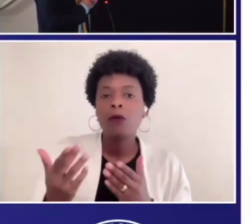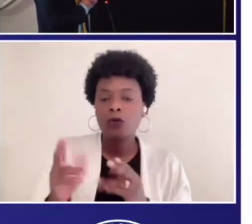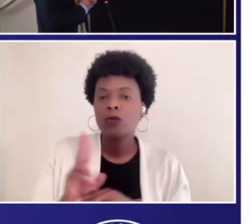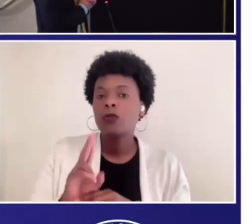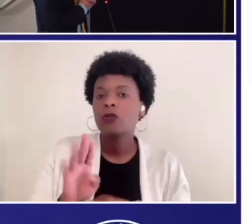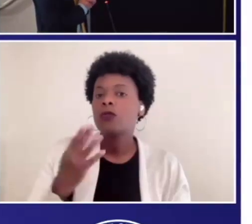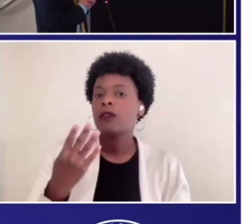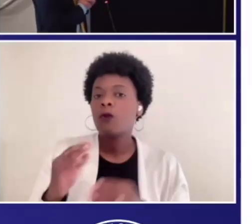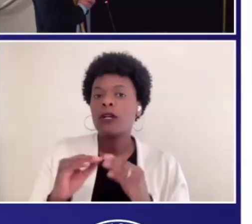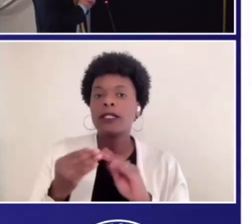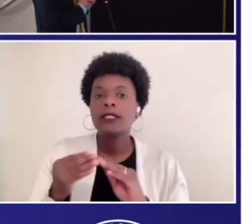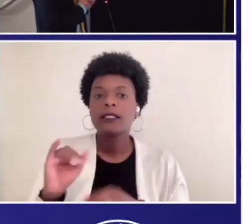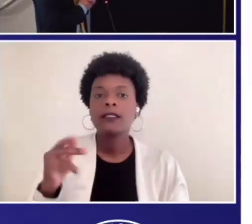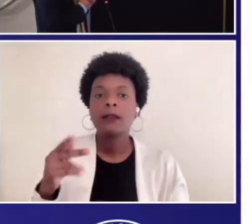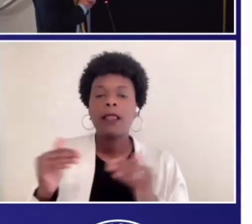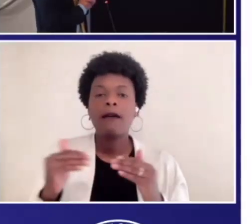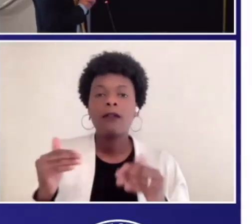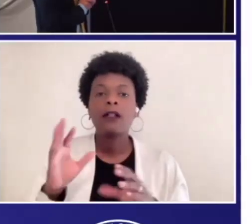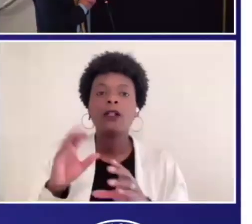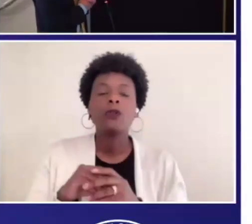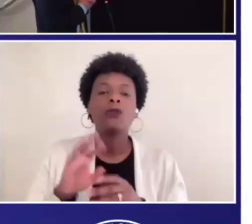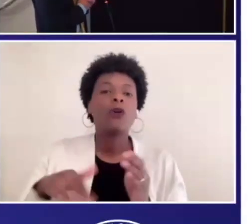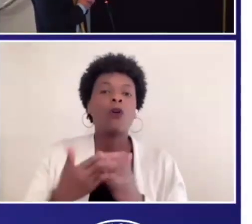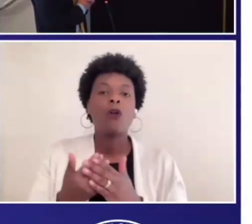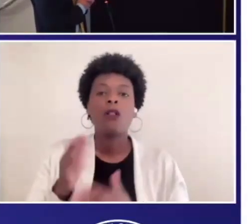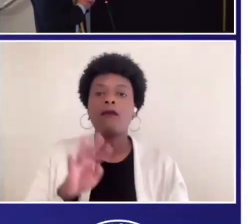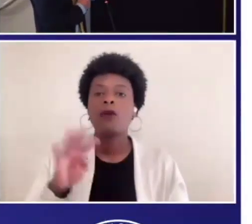which includes all programs. These are the 44 programs that fall under